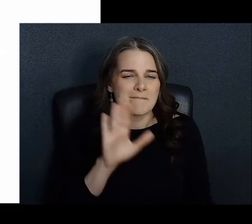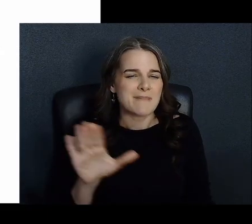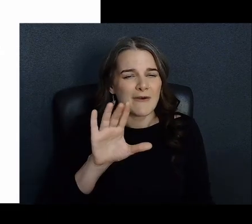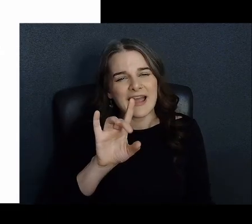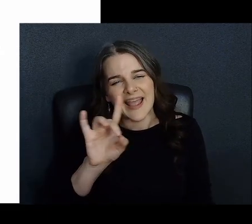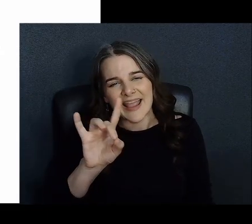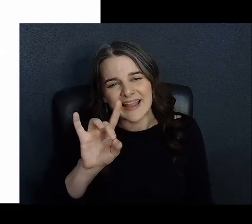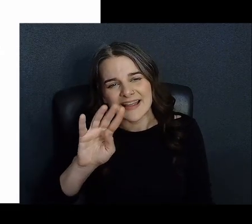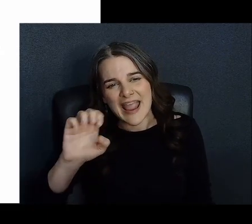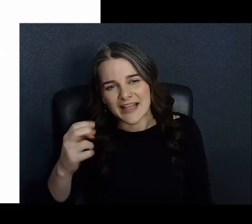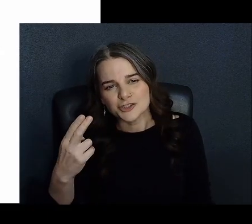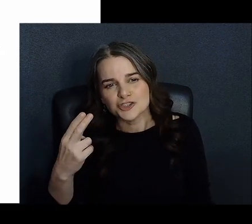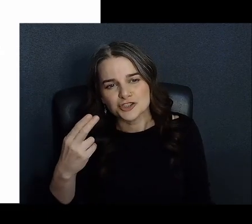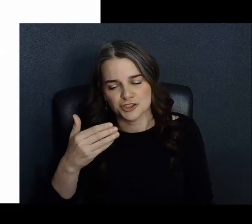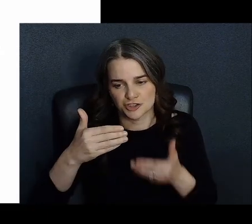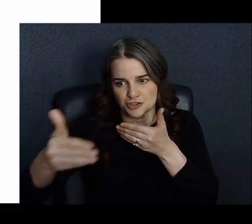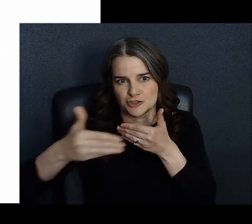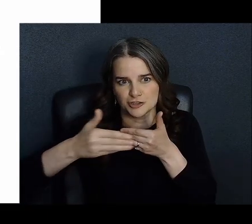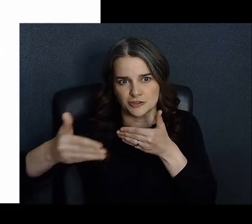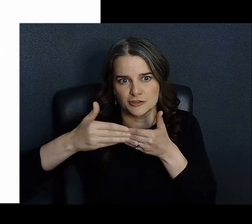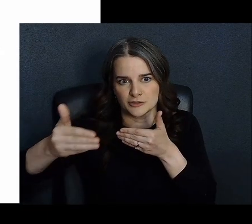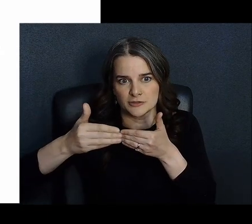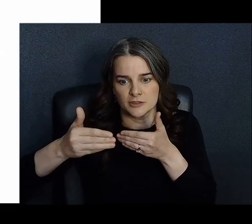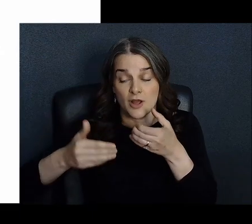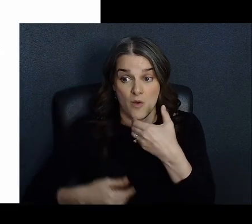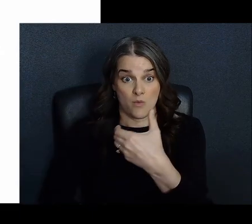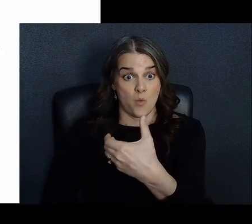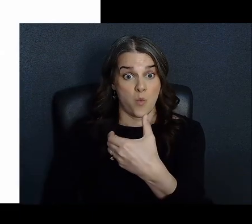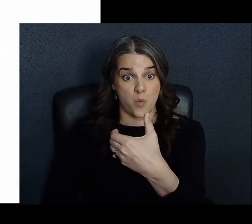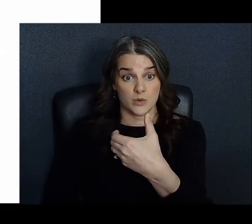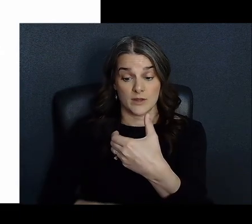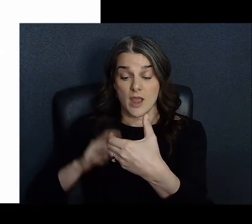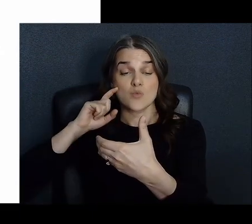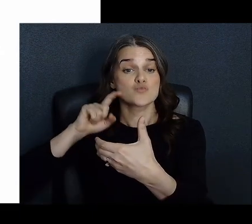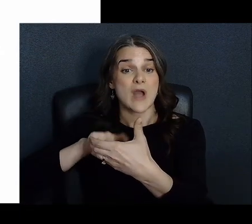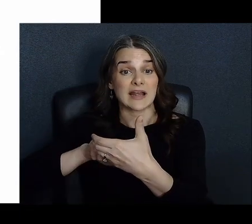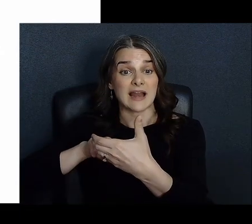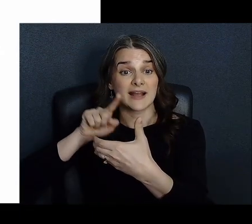to hold it so that it could recognize the tag. But you can customize the tag and you